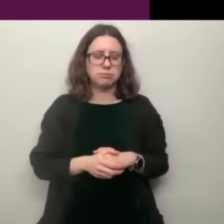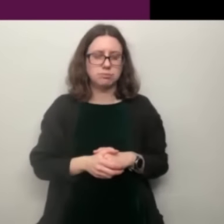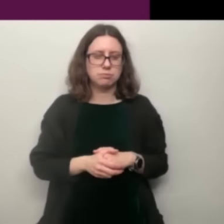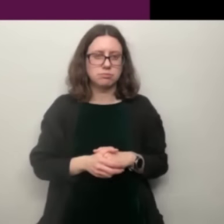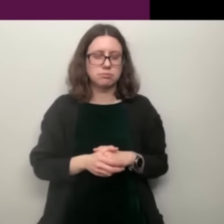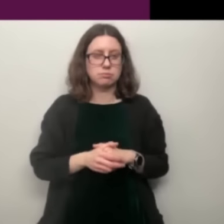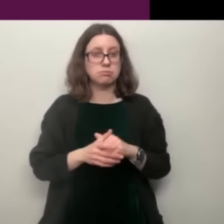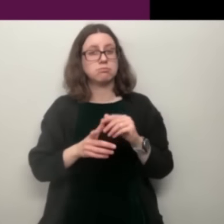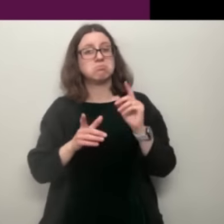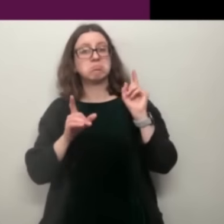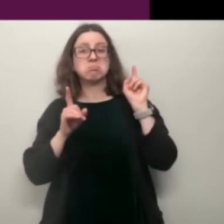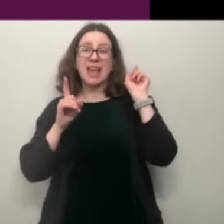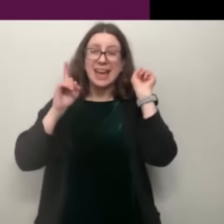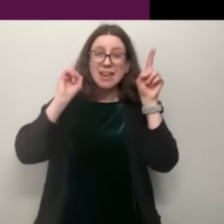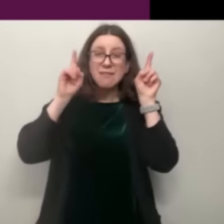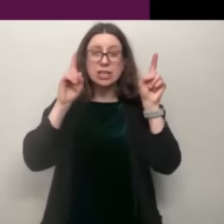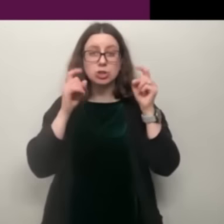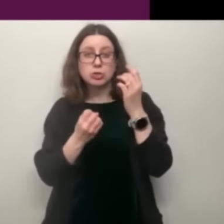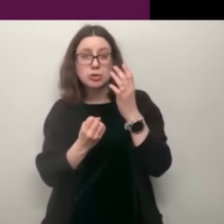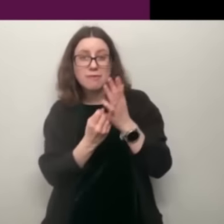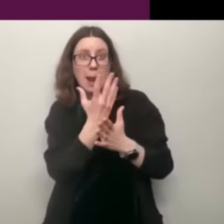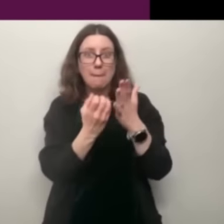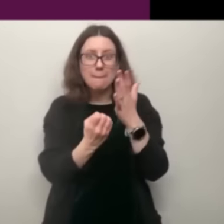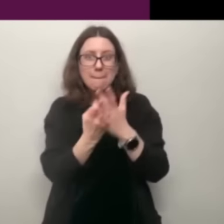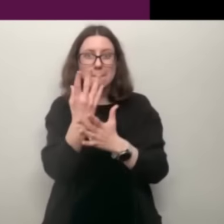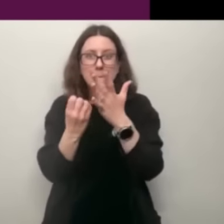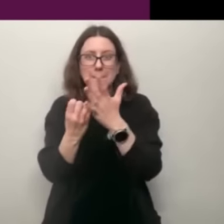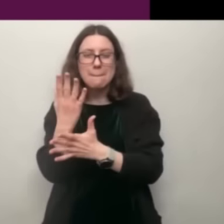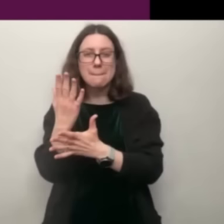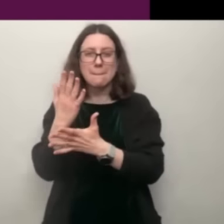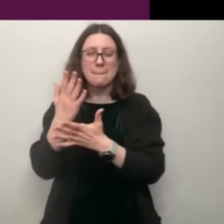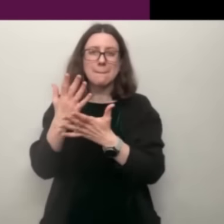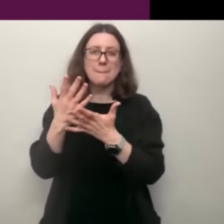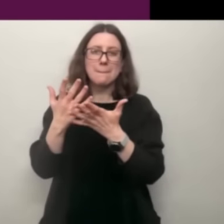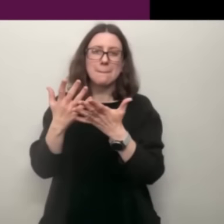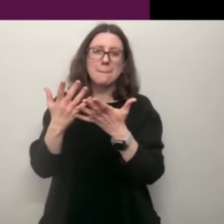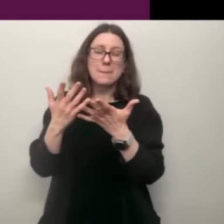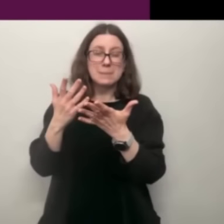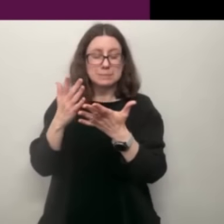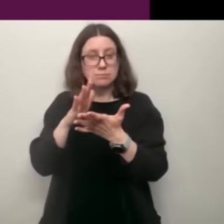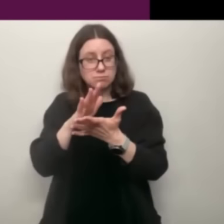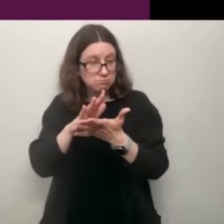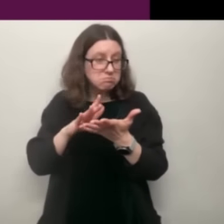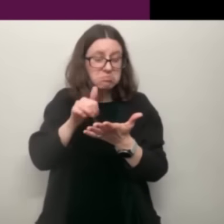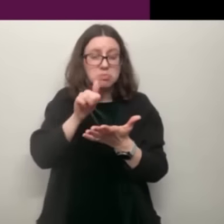area sowed the seeds of the areas decline, the use of mineral fuel and the development